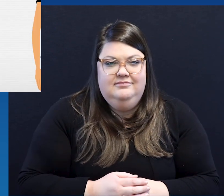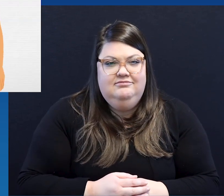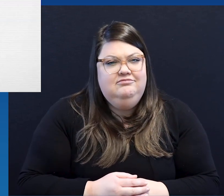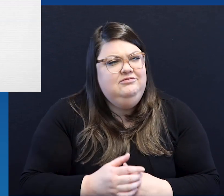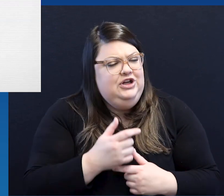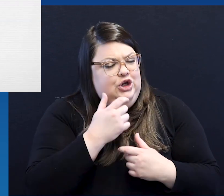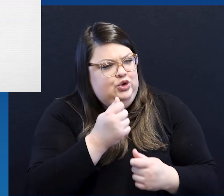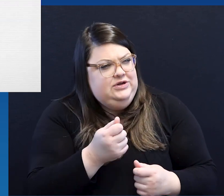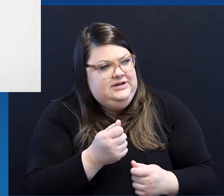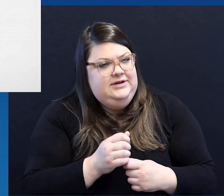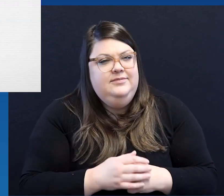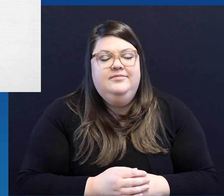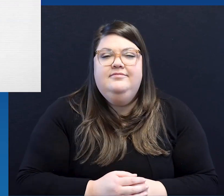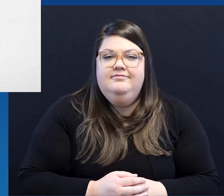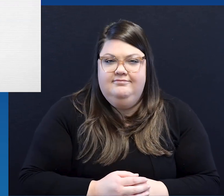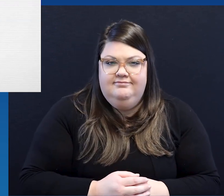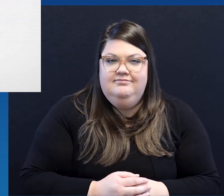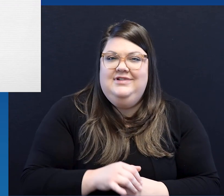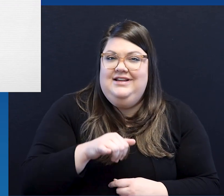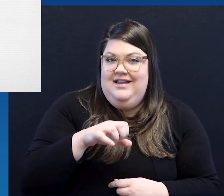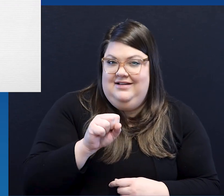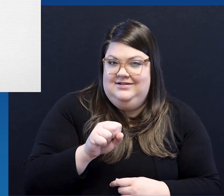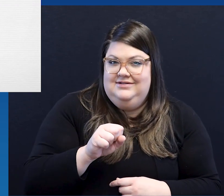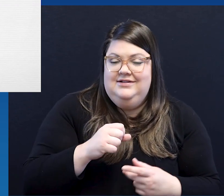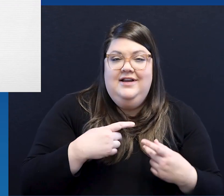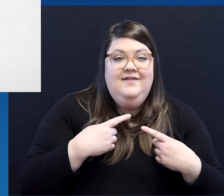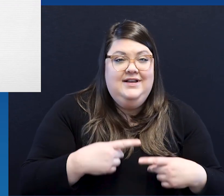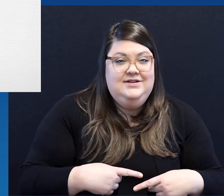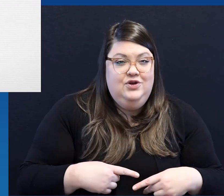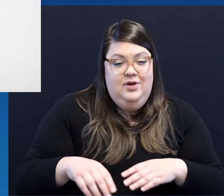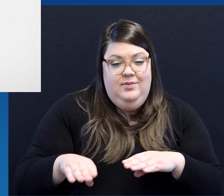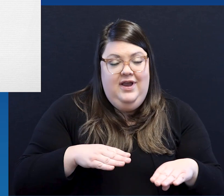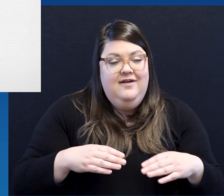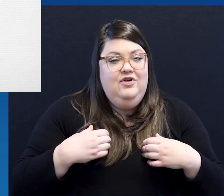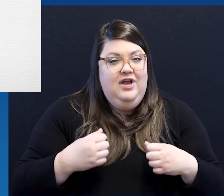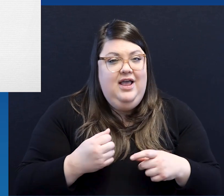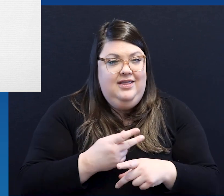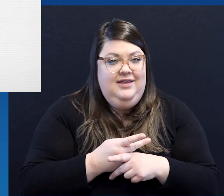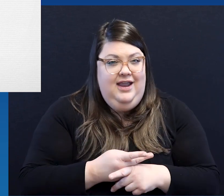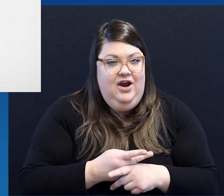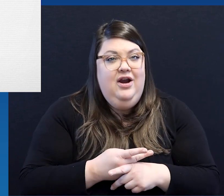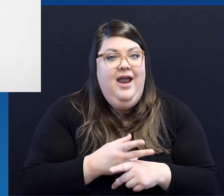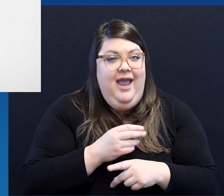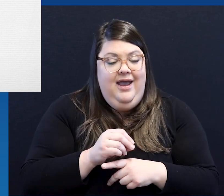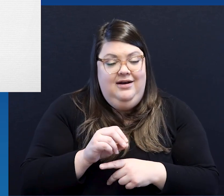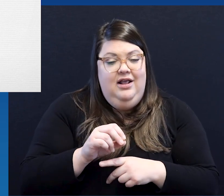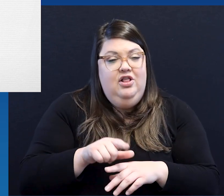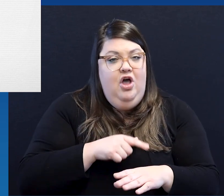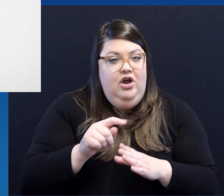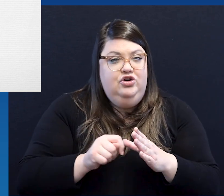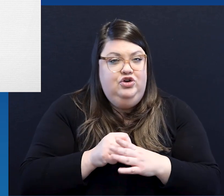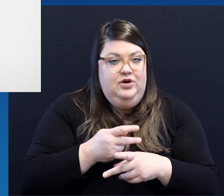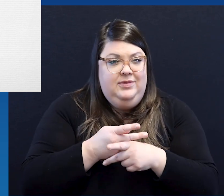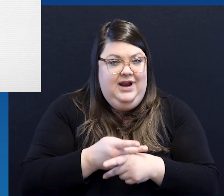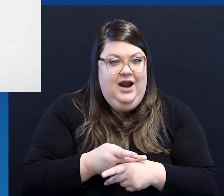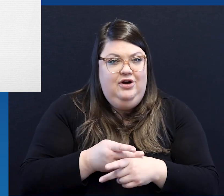the services provided by the DDD health plans and long-term services and supports DDD provides directly.